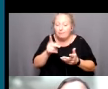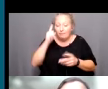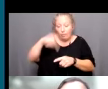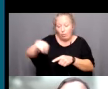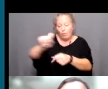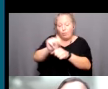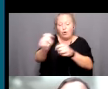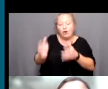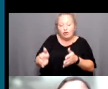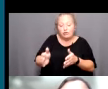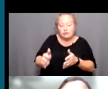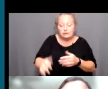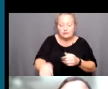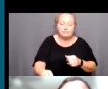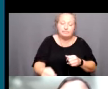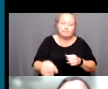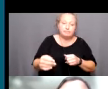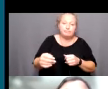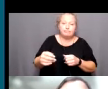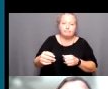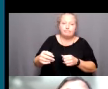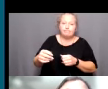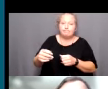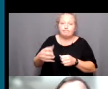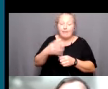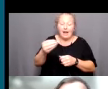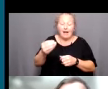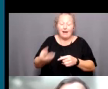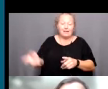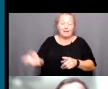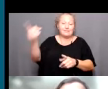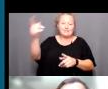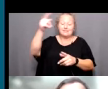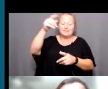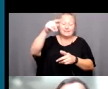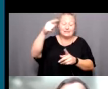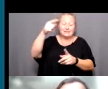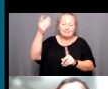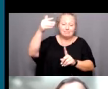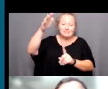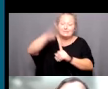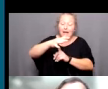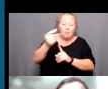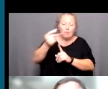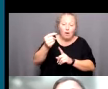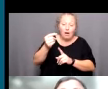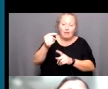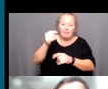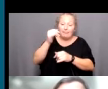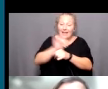And to top it all off. The industry is now facing rising costs of everything.